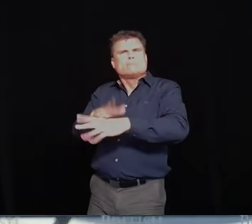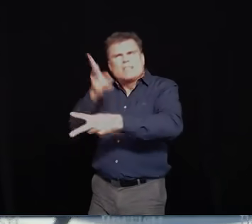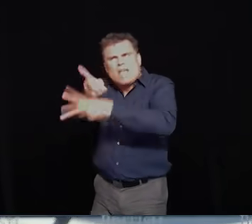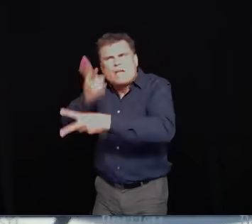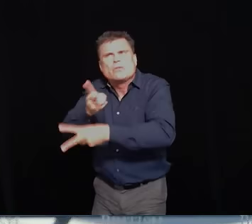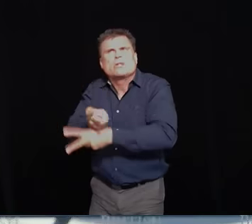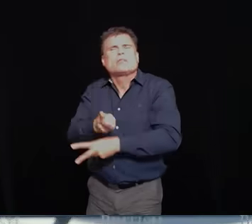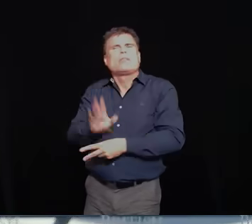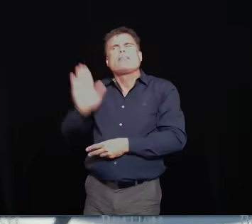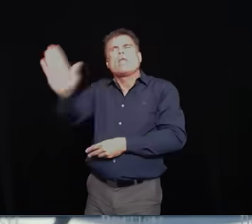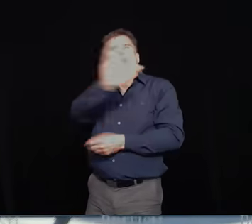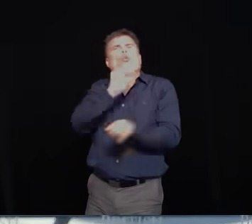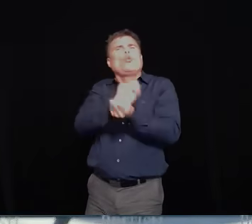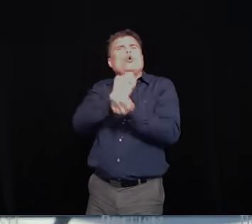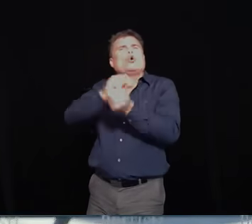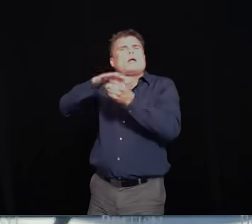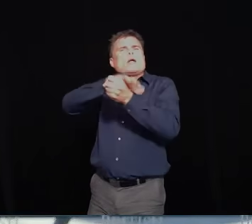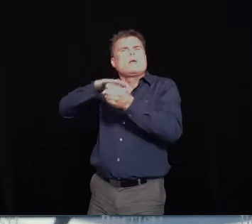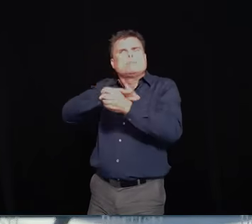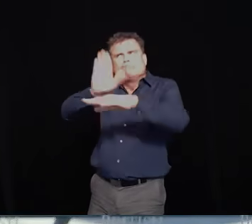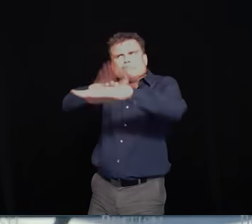will they be prohibited from